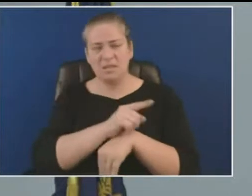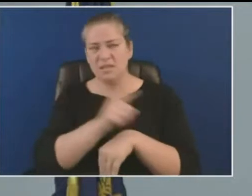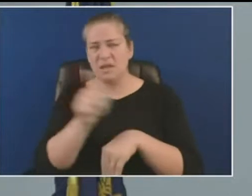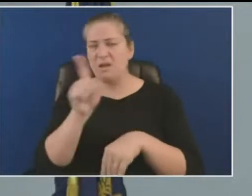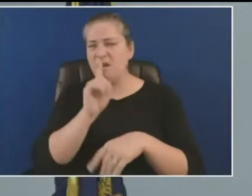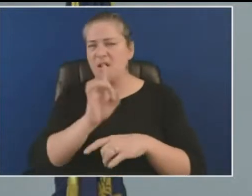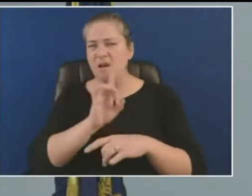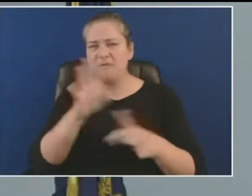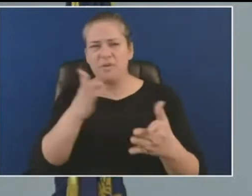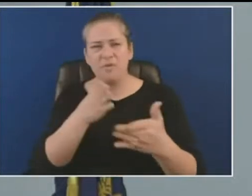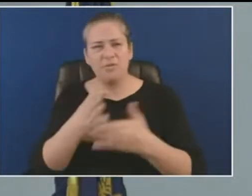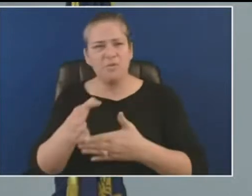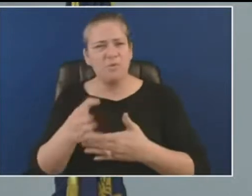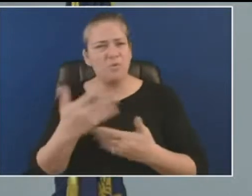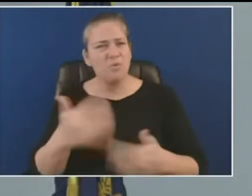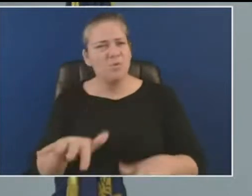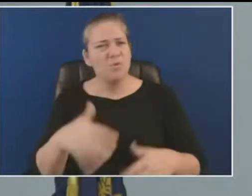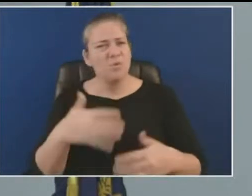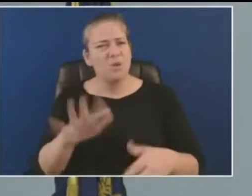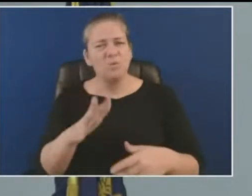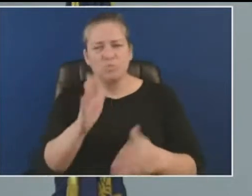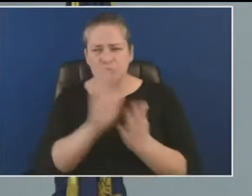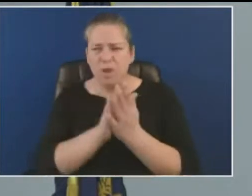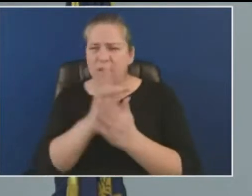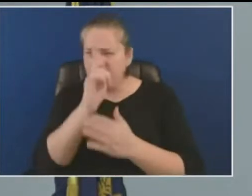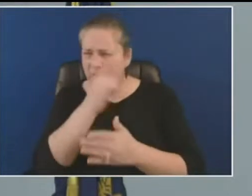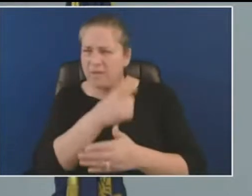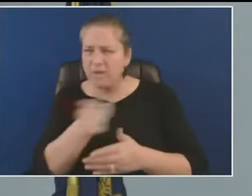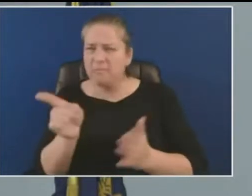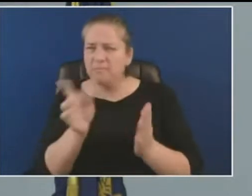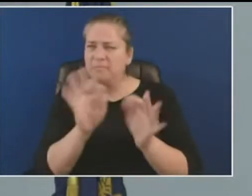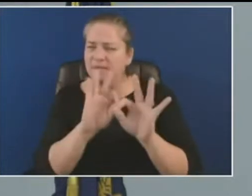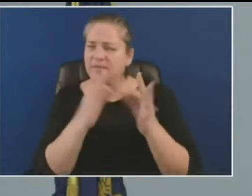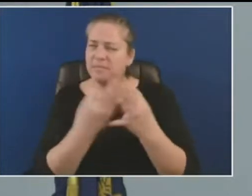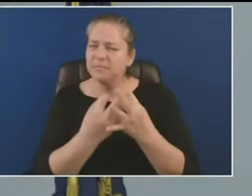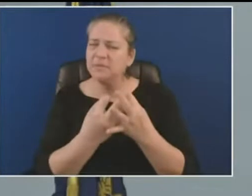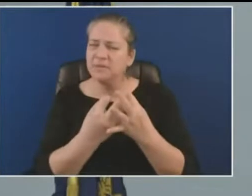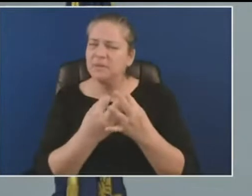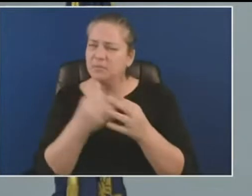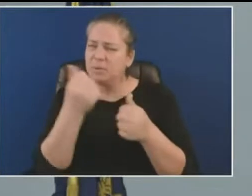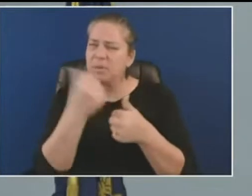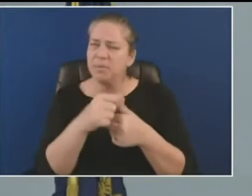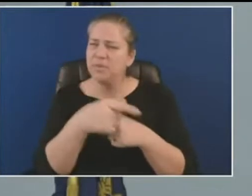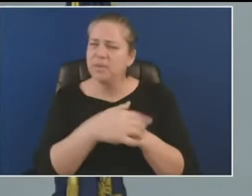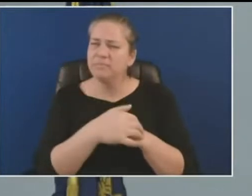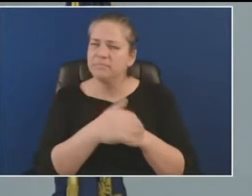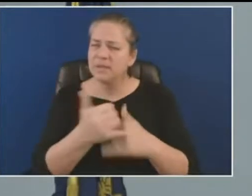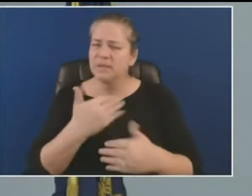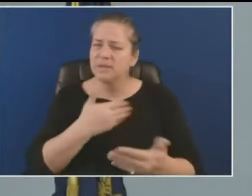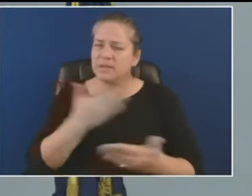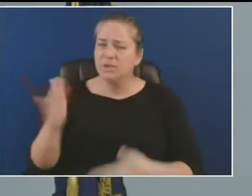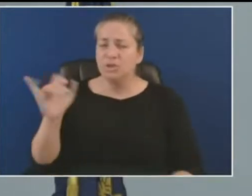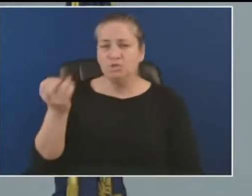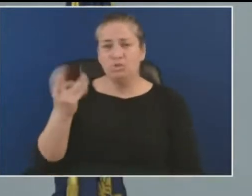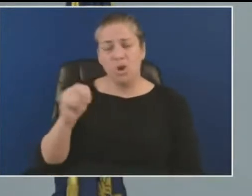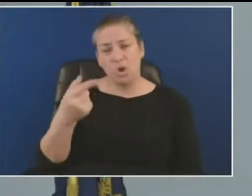your prayers and all their families. And for now, I'm going to turn this over to John Gordon who's who's a lot